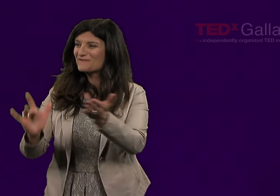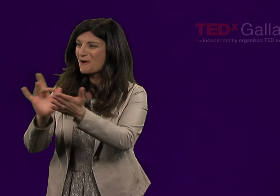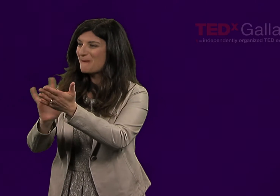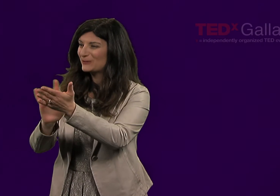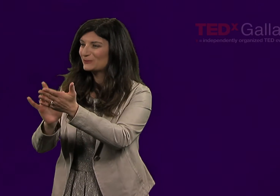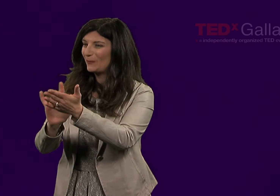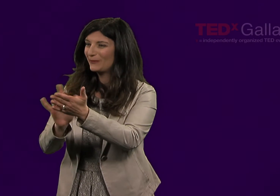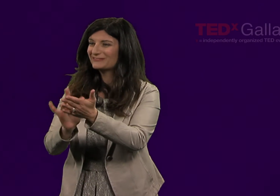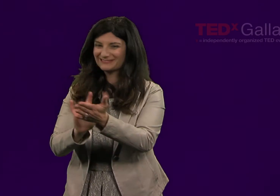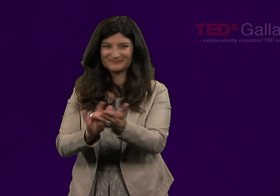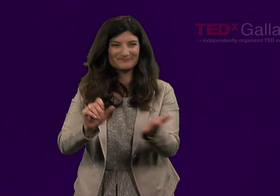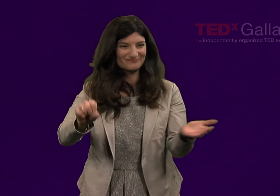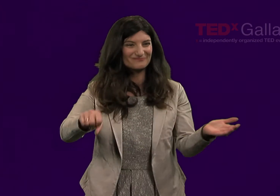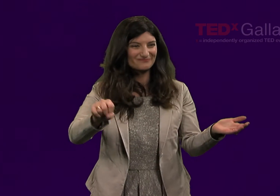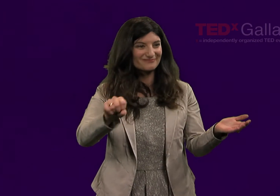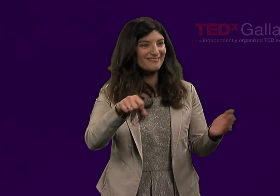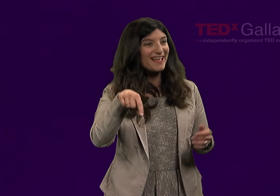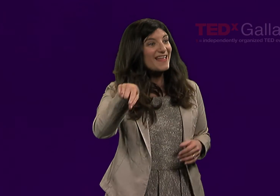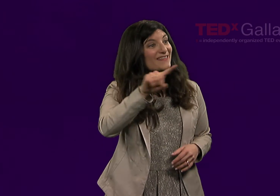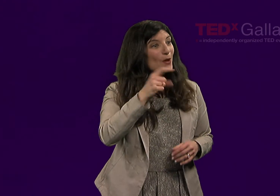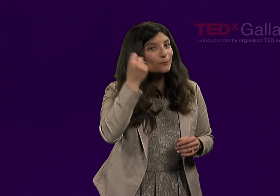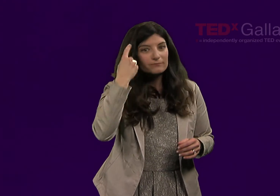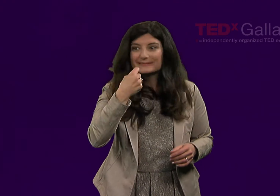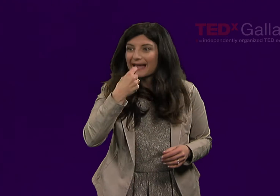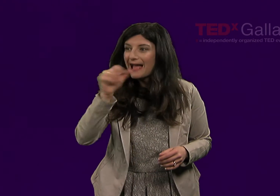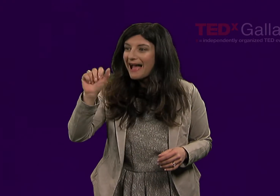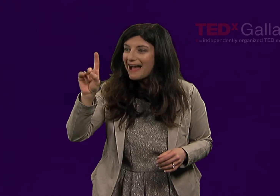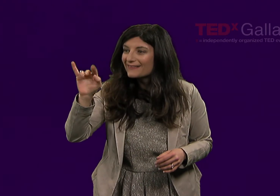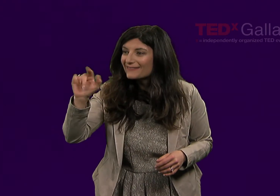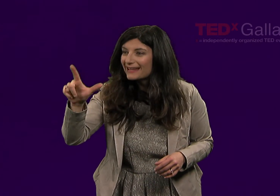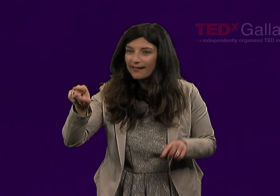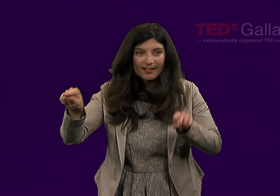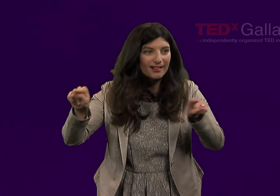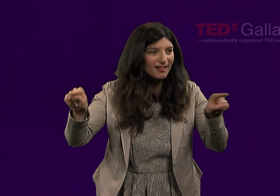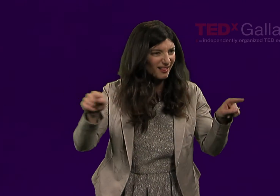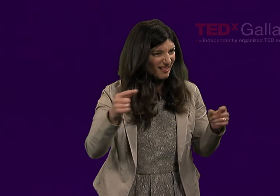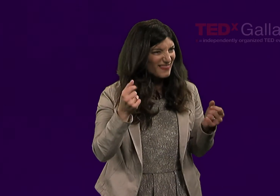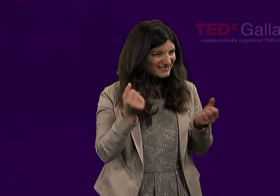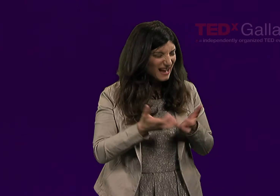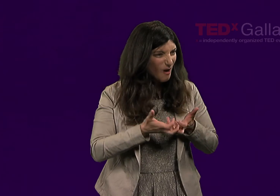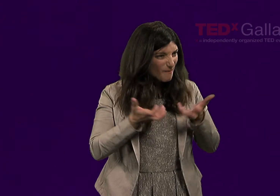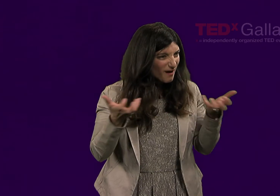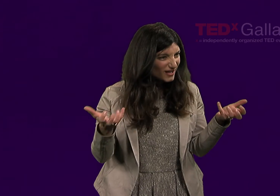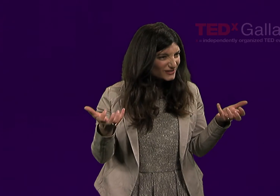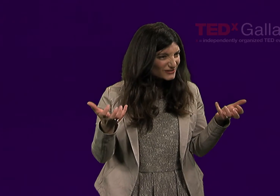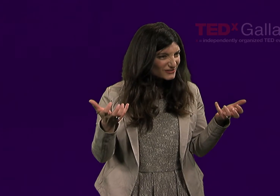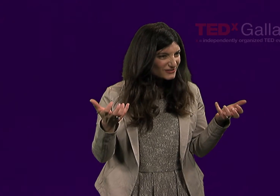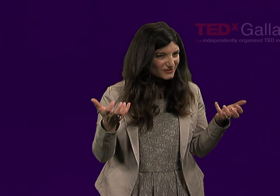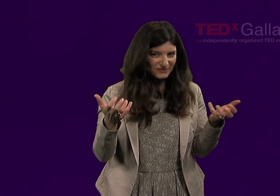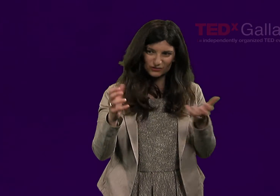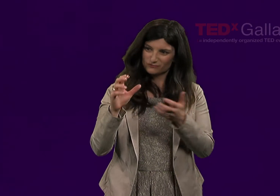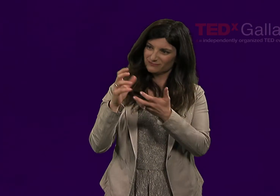What other similar institution or industry can we look to that has that same kind of income? Actually, pharmaceuticals.